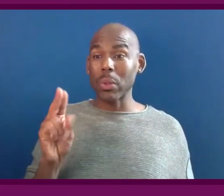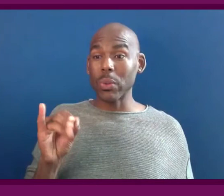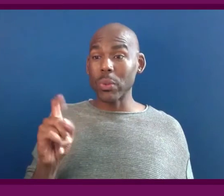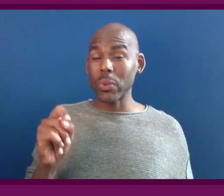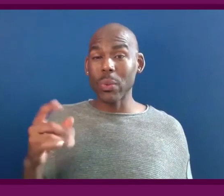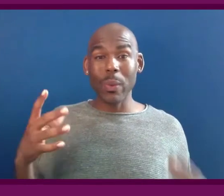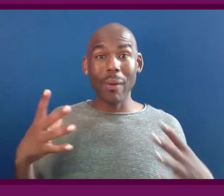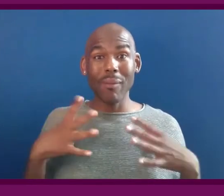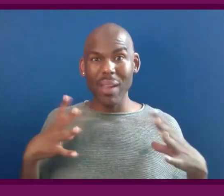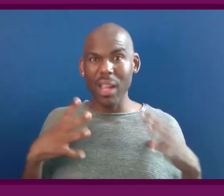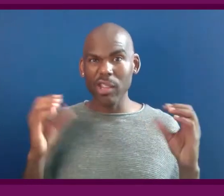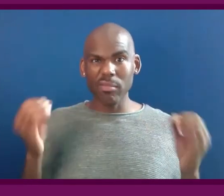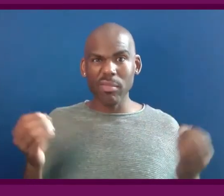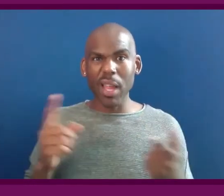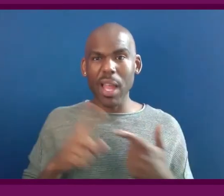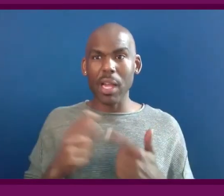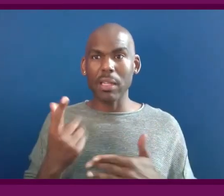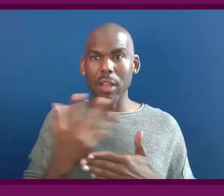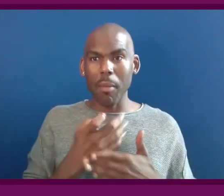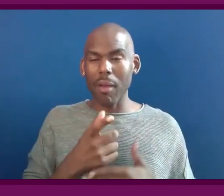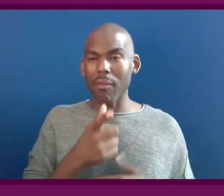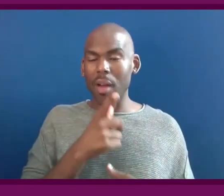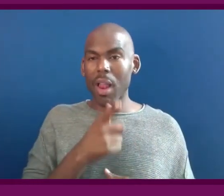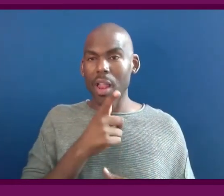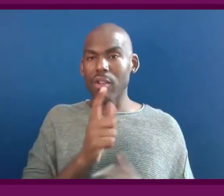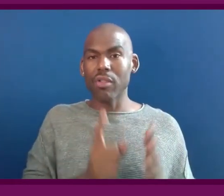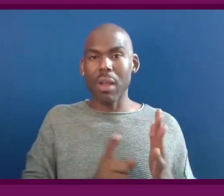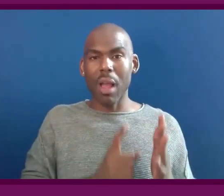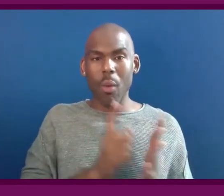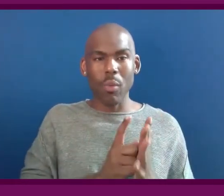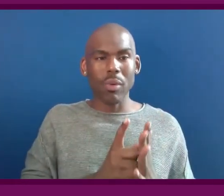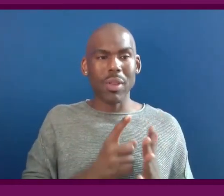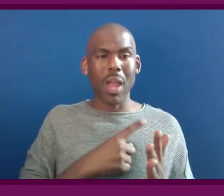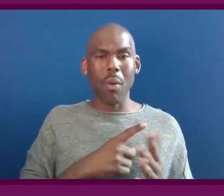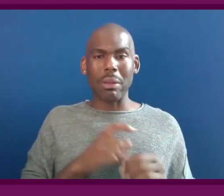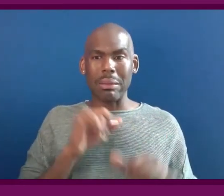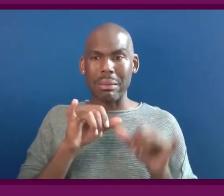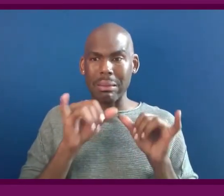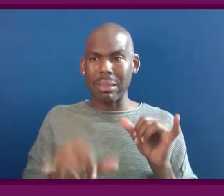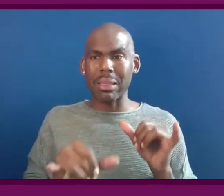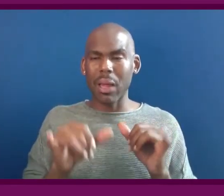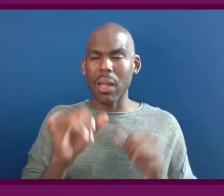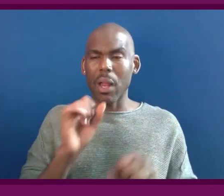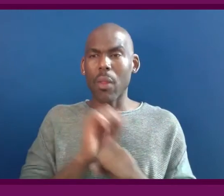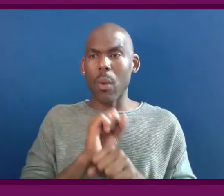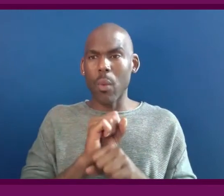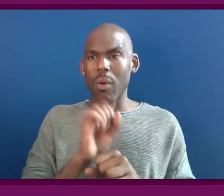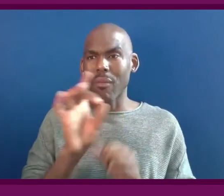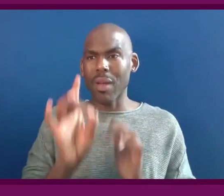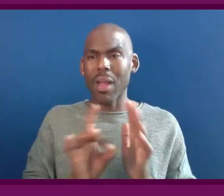They had to beg for lunch hours. They were literally locked at the desk for eight hours. What did they push for? Free dress Friday.